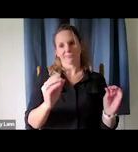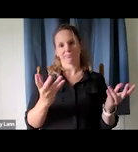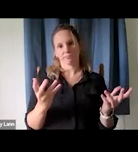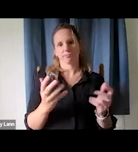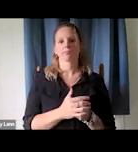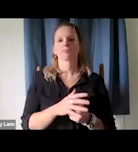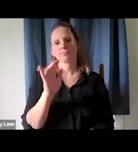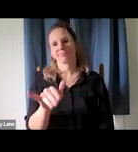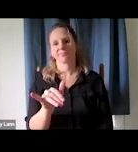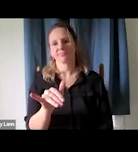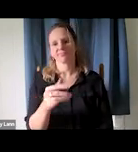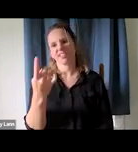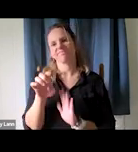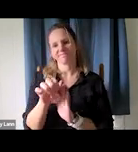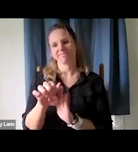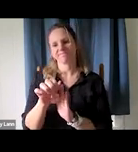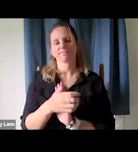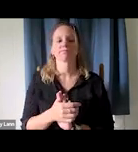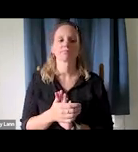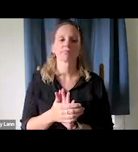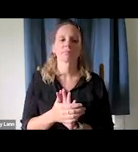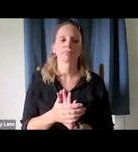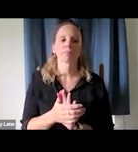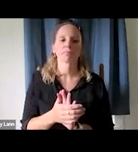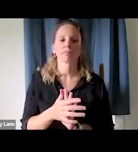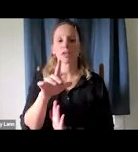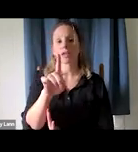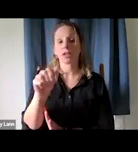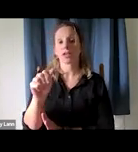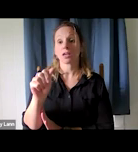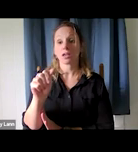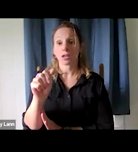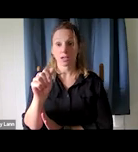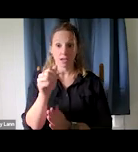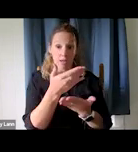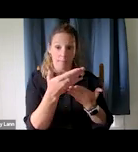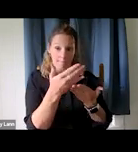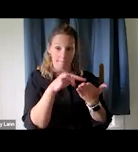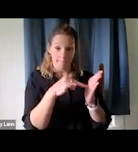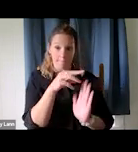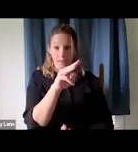So that would be just one example of that when DA&A is material, the claim is denied.